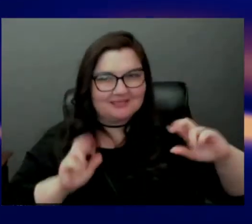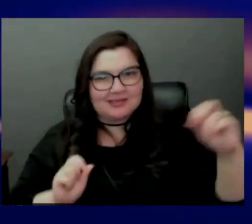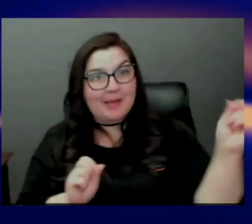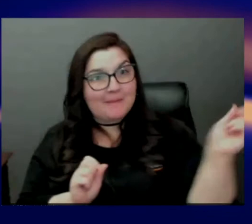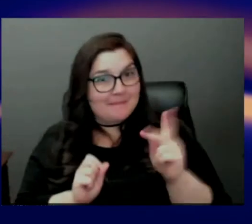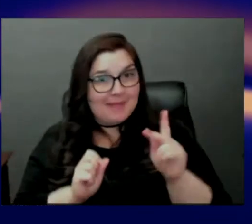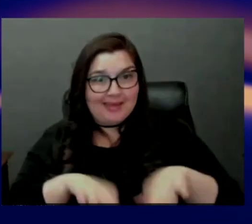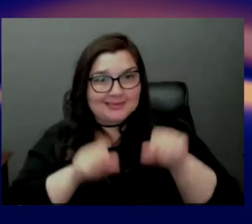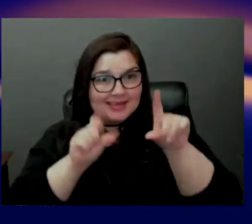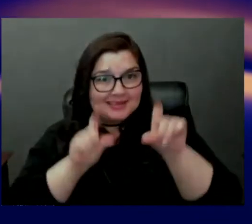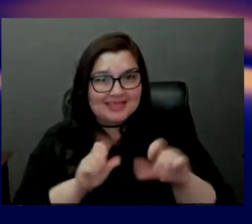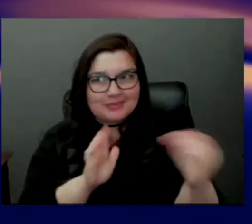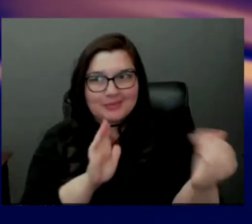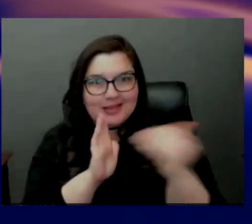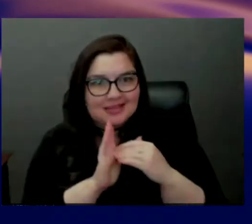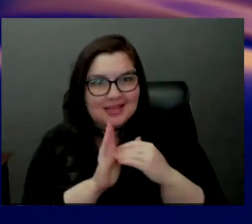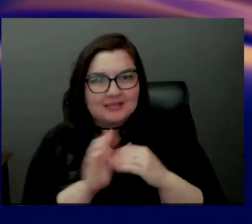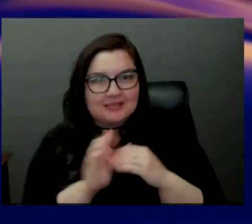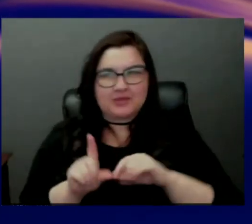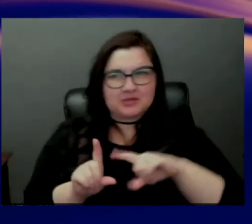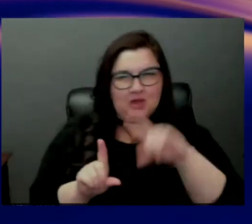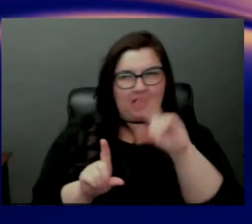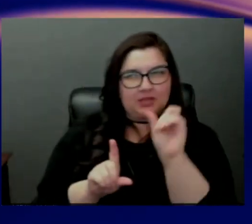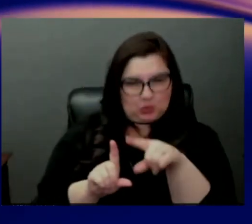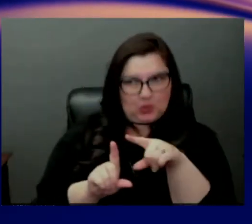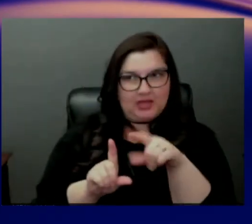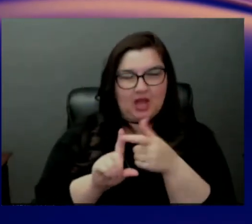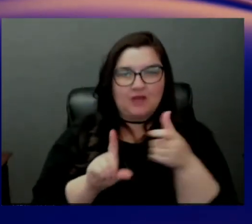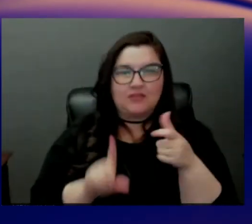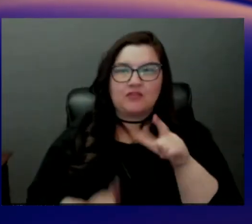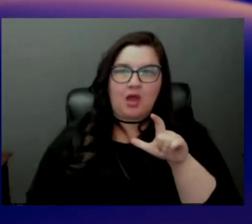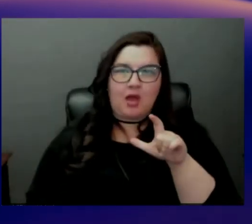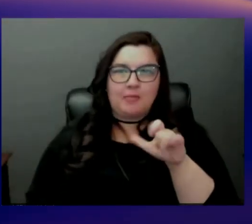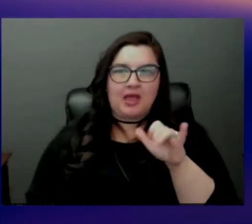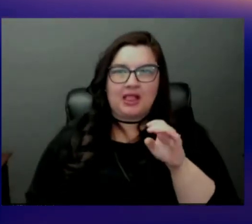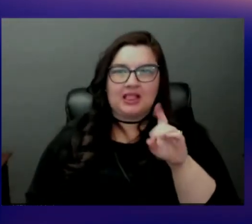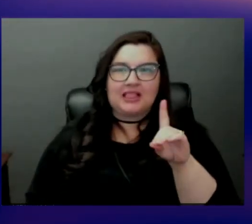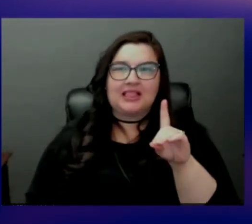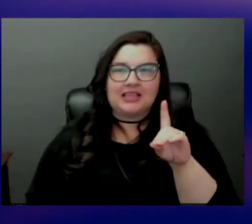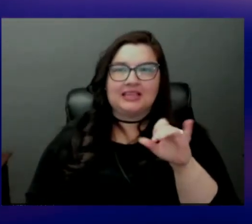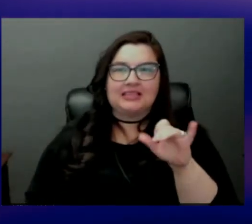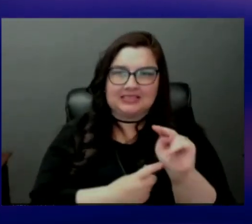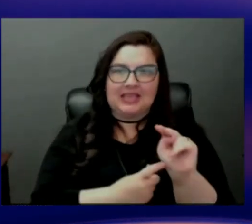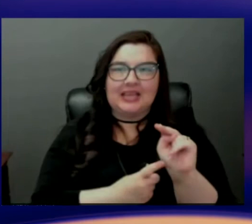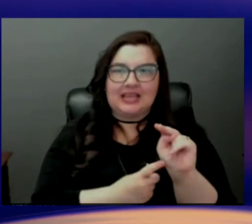So I have a question from LinkedIn live user, Makena Banks, I hope I whispered that correctly.